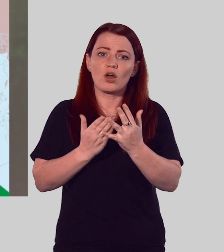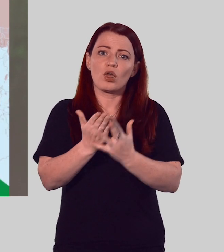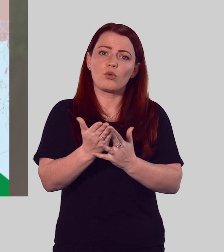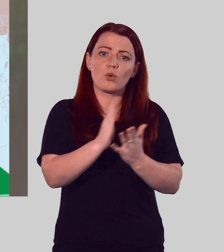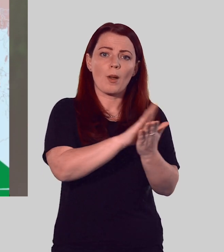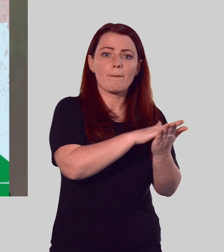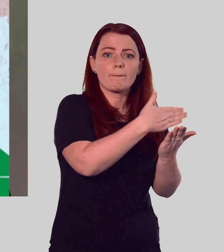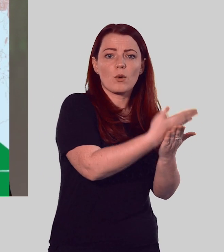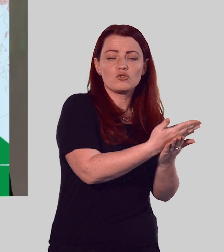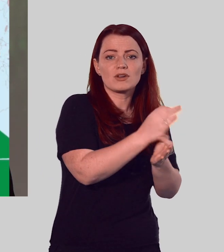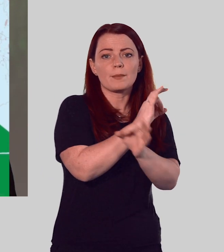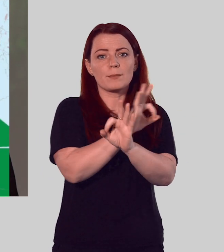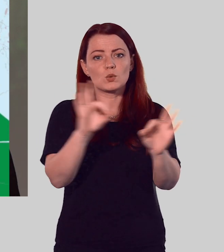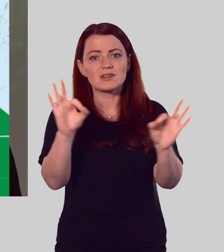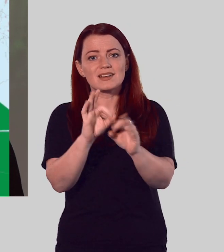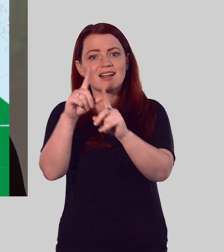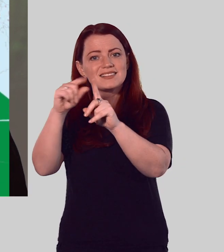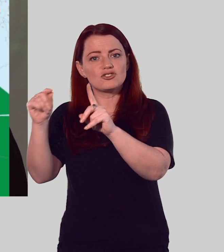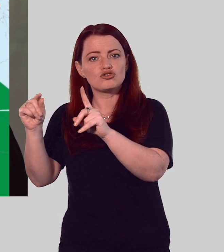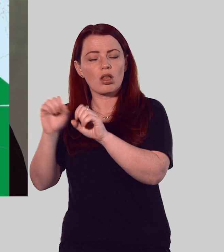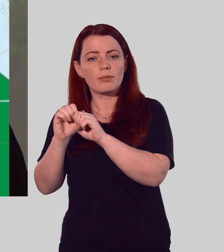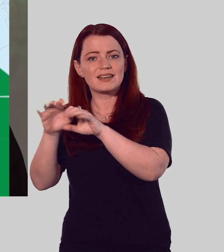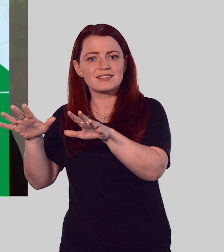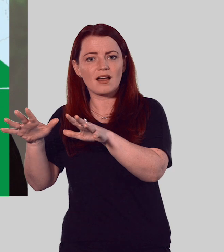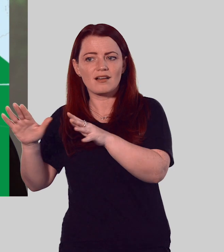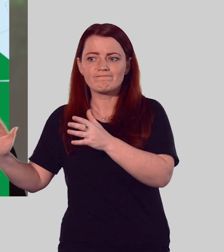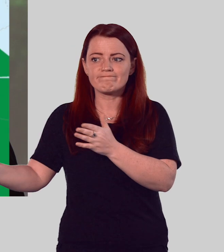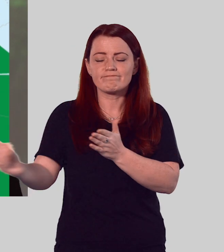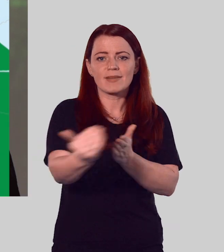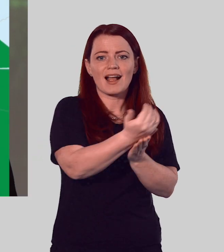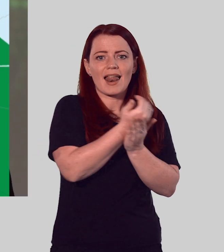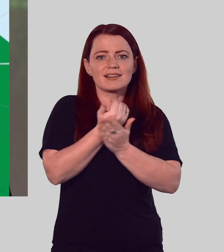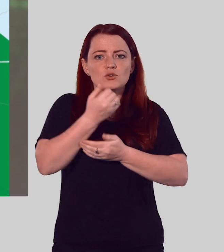connecting legacies of inequality to climate change.